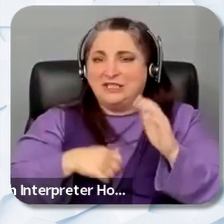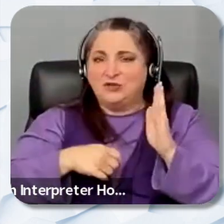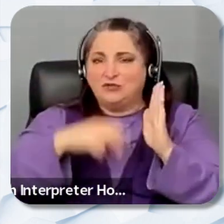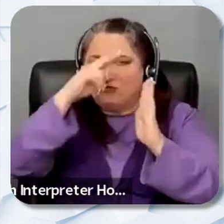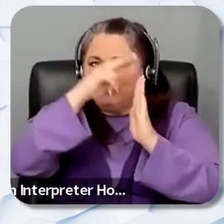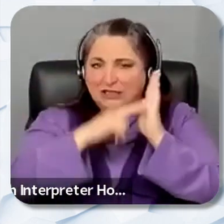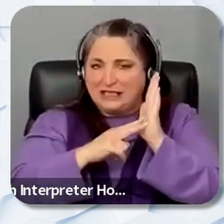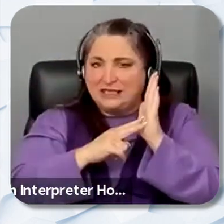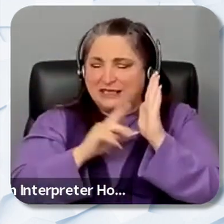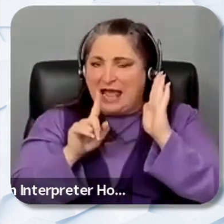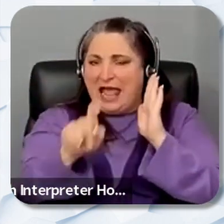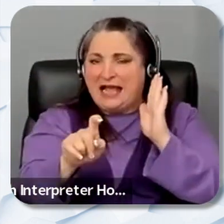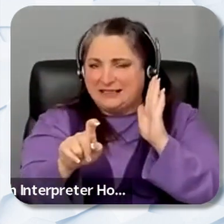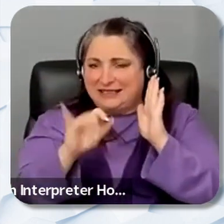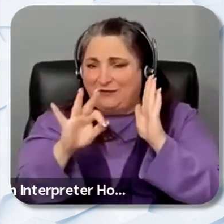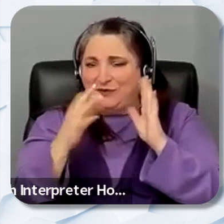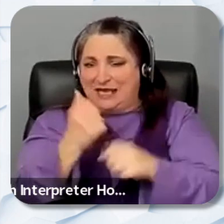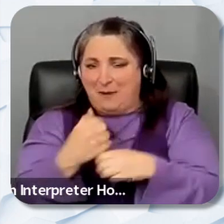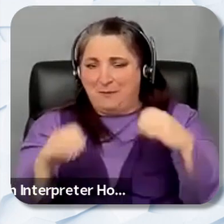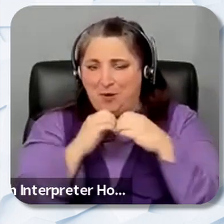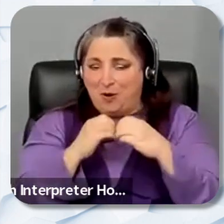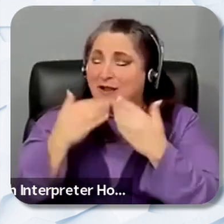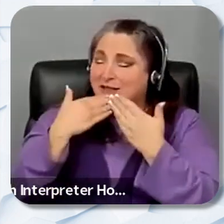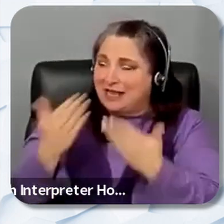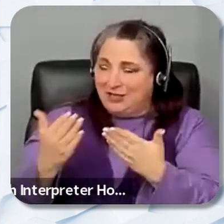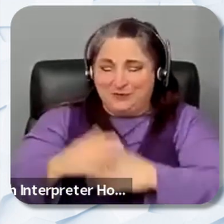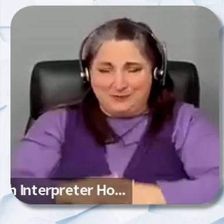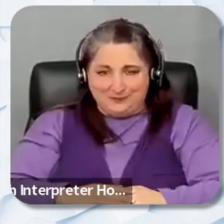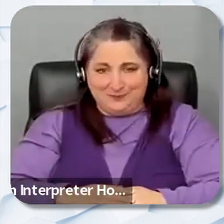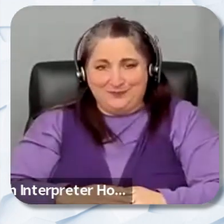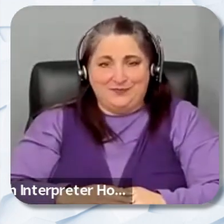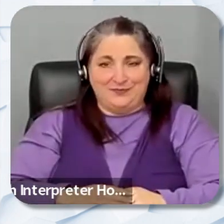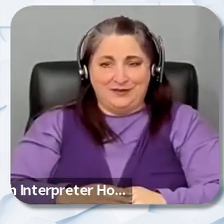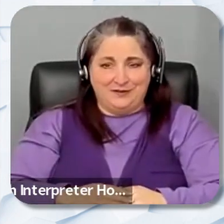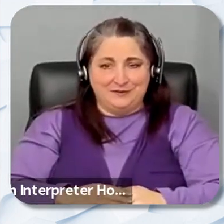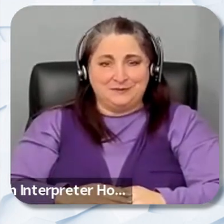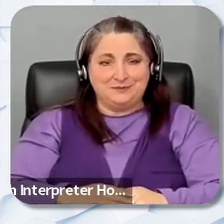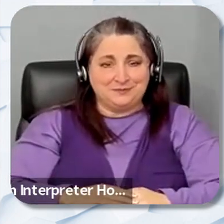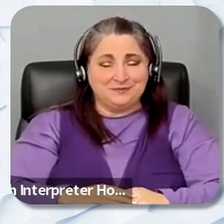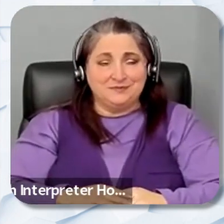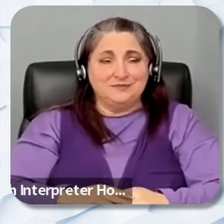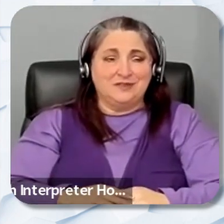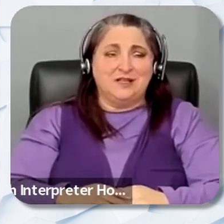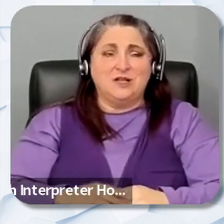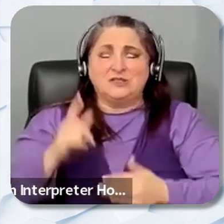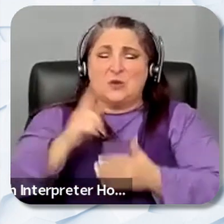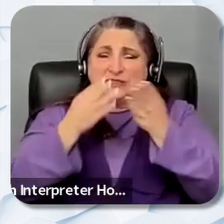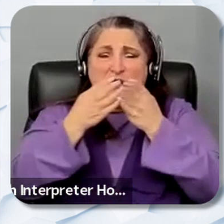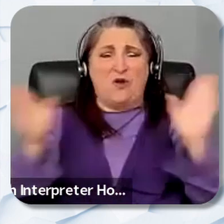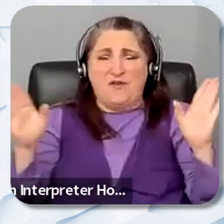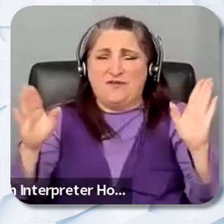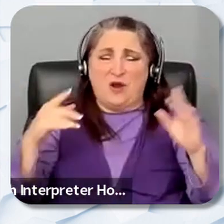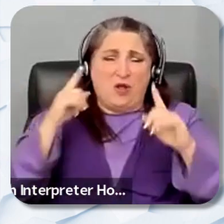more questions. Sounds great. Thank you. So what's the overall goal of the CIM process?